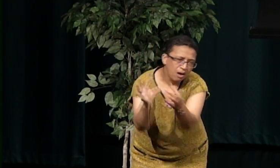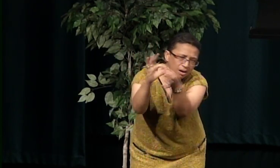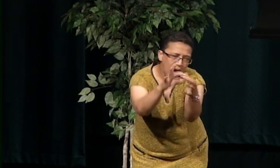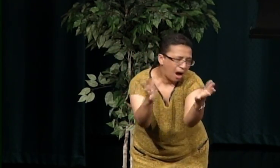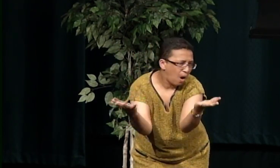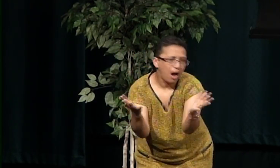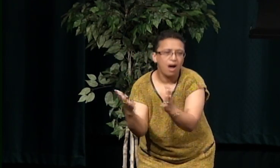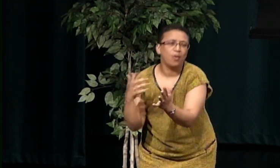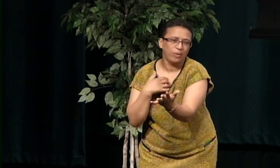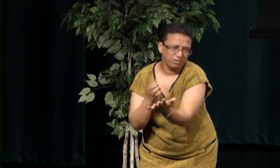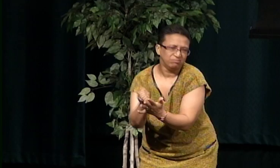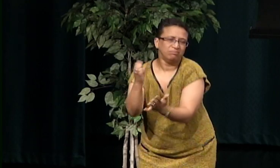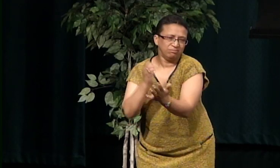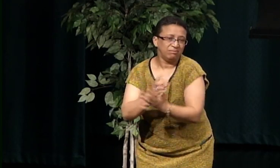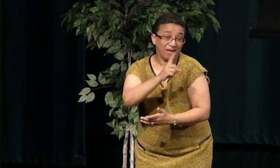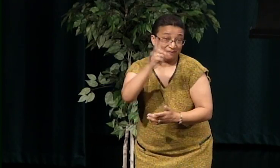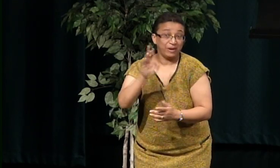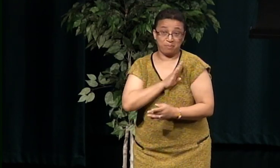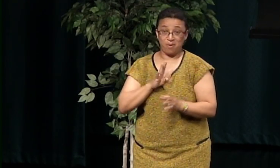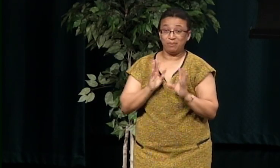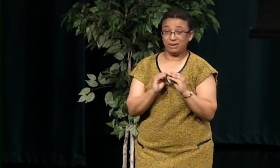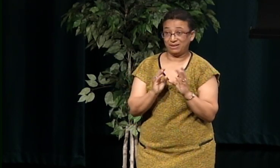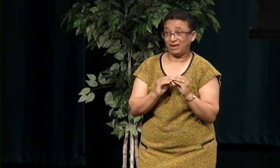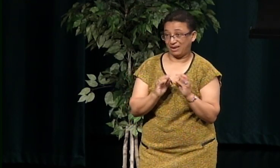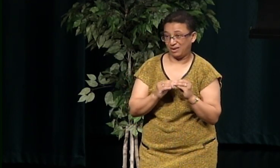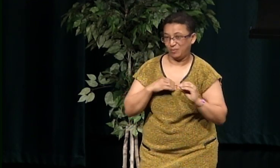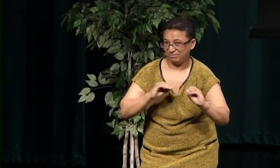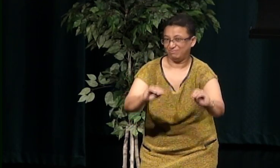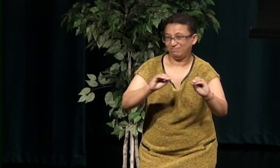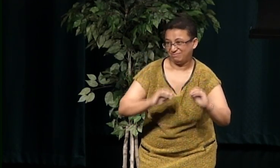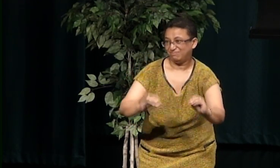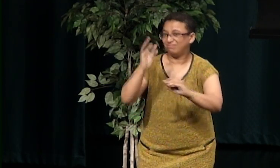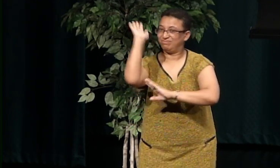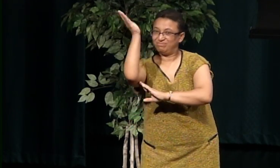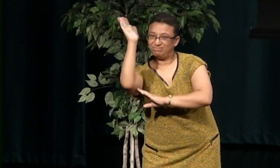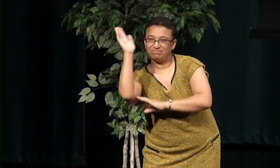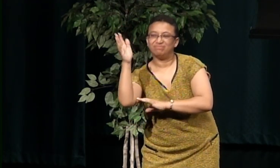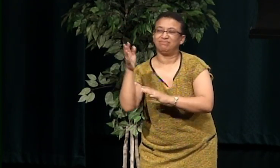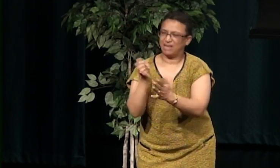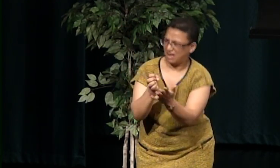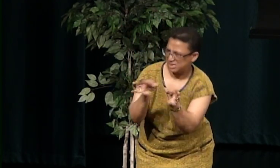and we take the opportunity to advocate there and explain and educate. Help them understand what's available within their area,